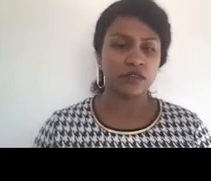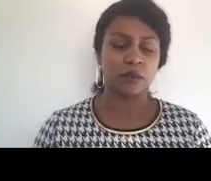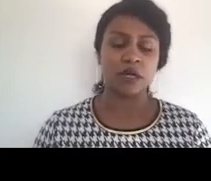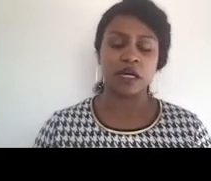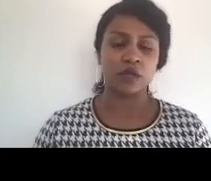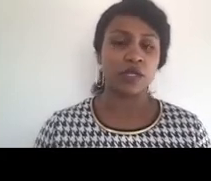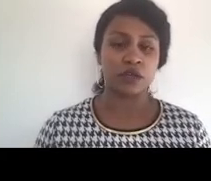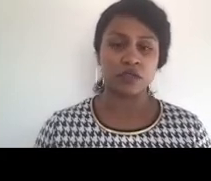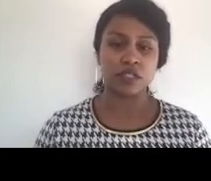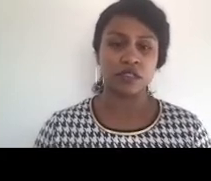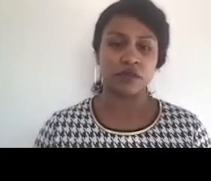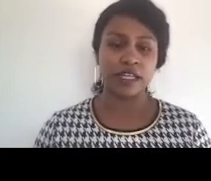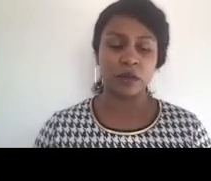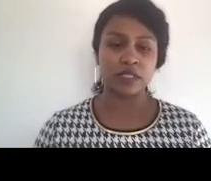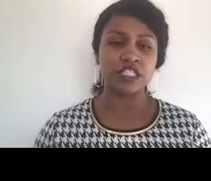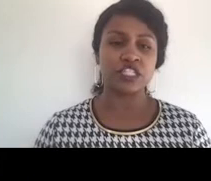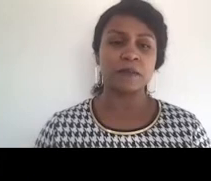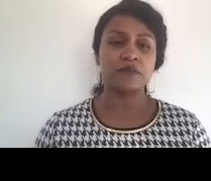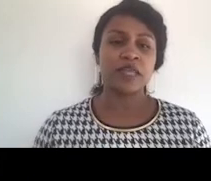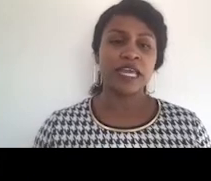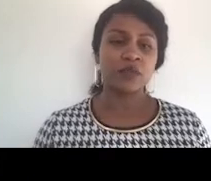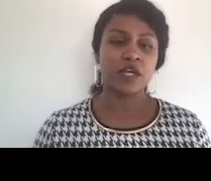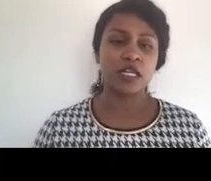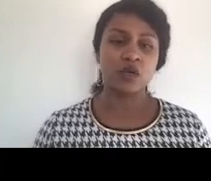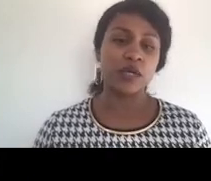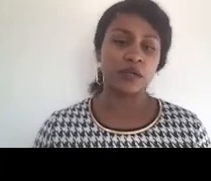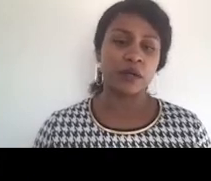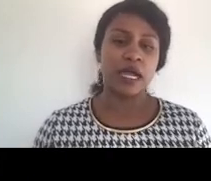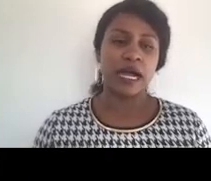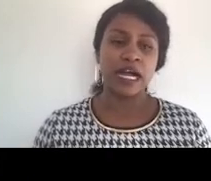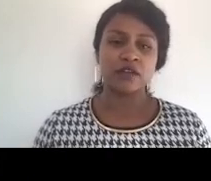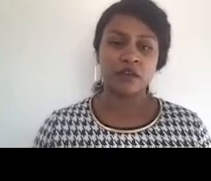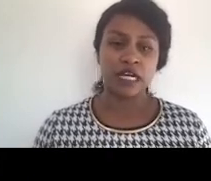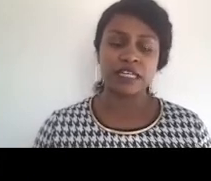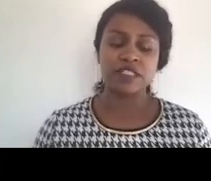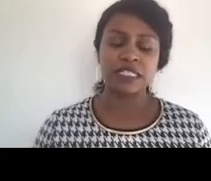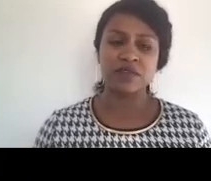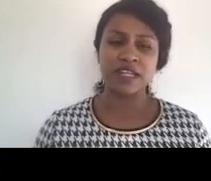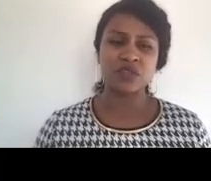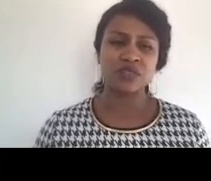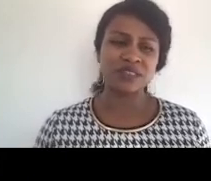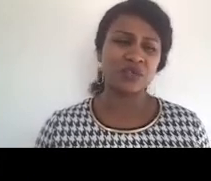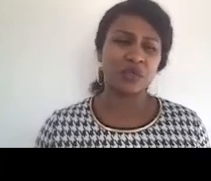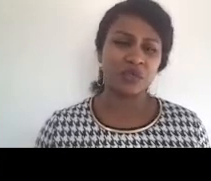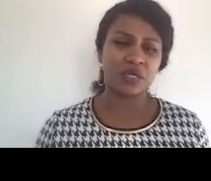the the winner of the writing competition, and we got a winner out of 17 writers. Only two or three